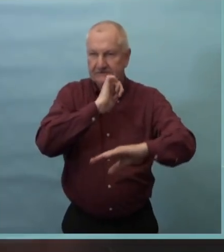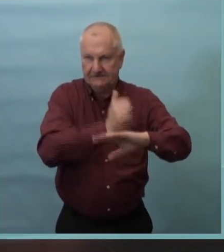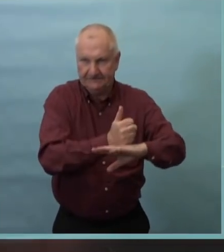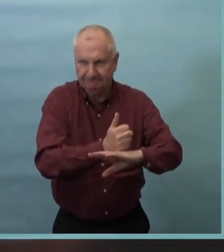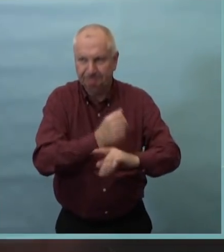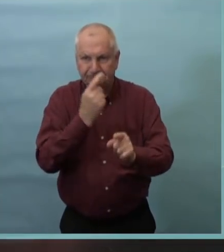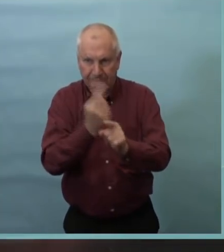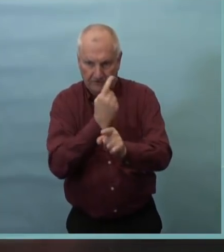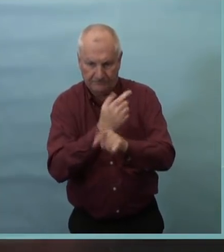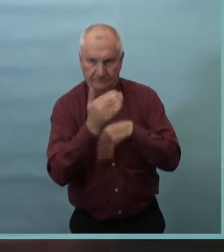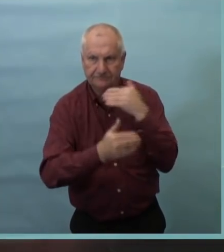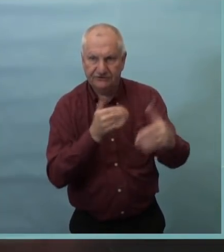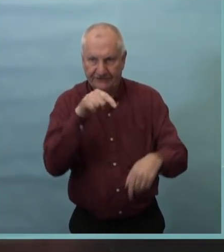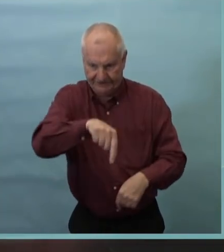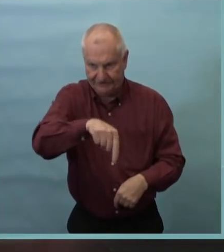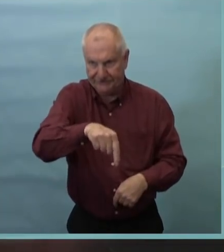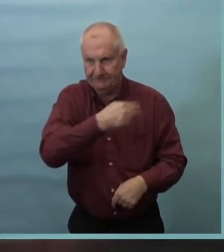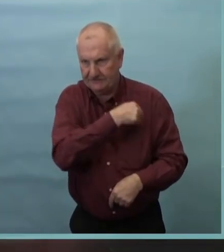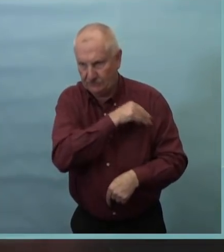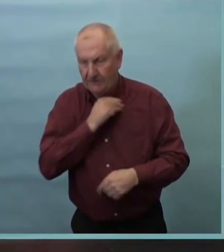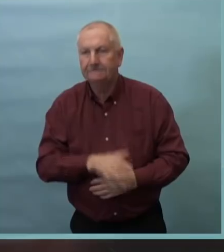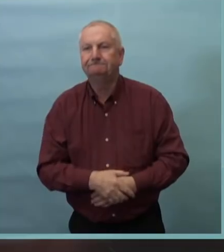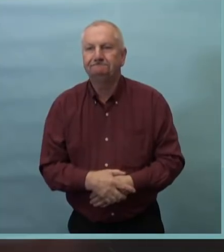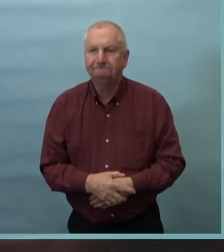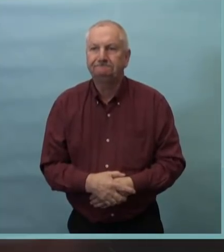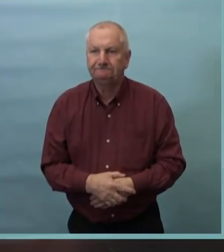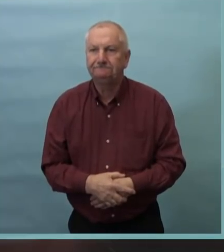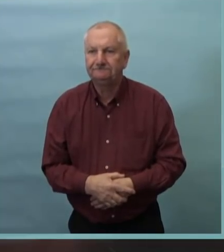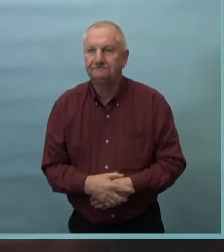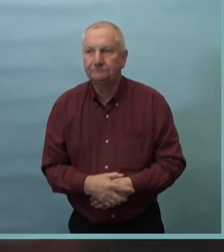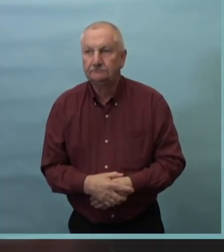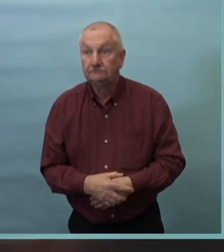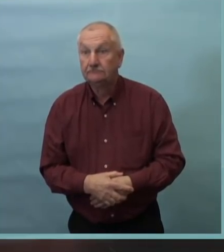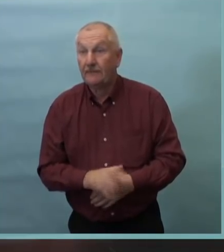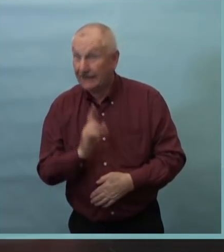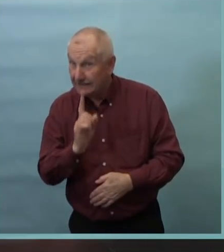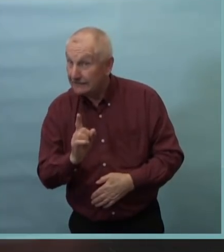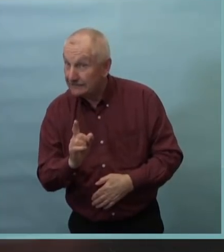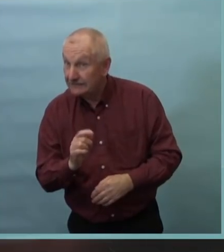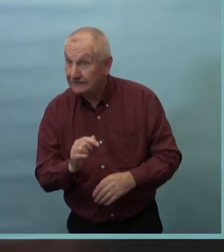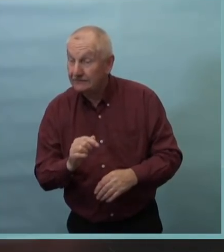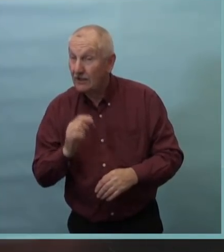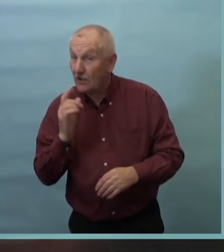have to say again we are at a different phase here in Manitoba really to the